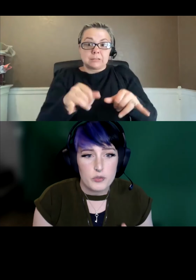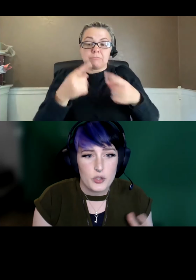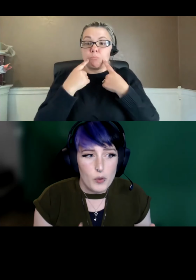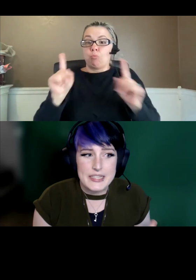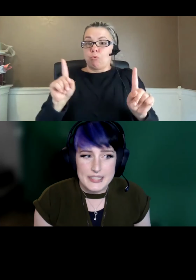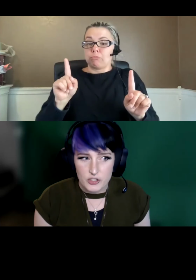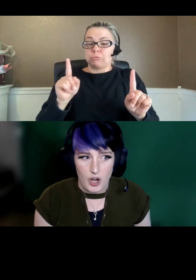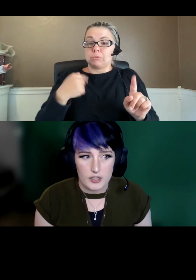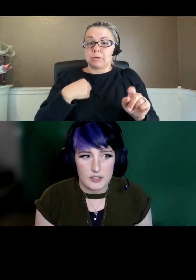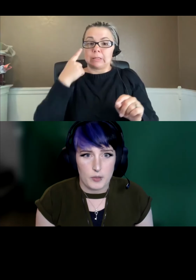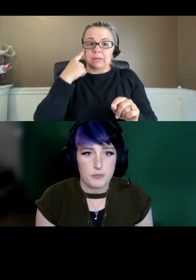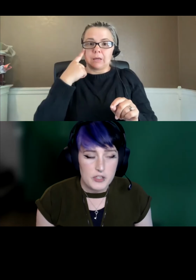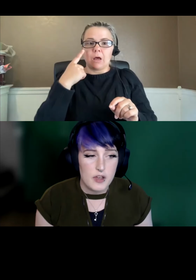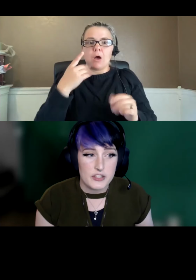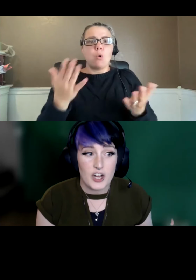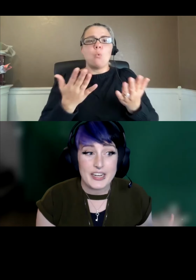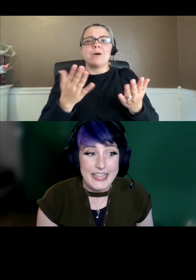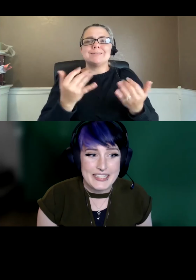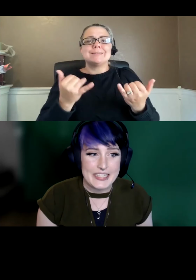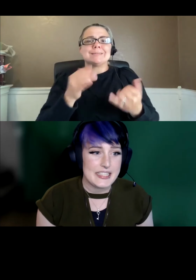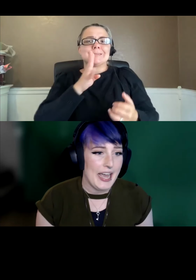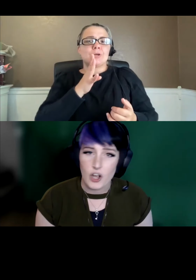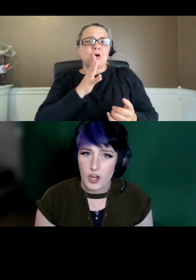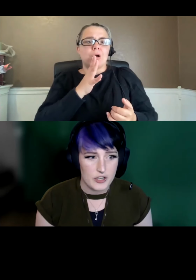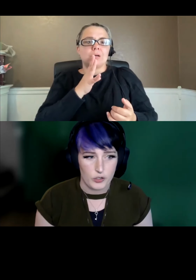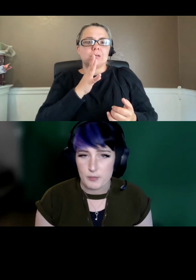So so what is this talk? Well first of all, this talk isn't how to audit your